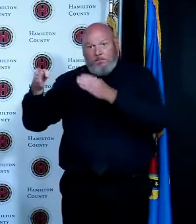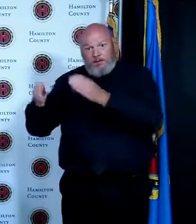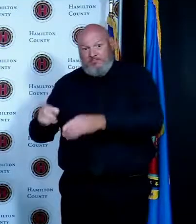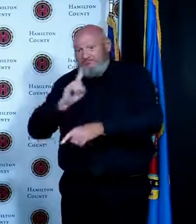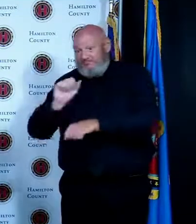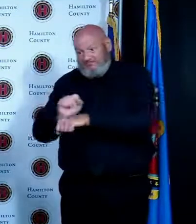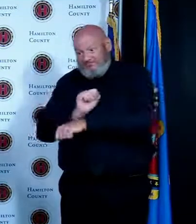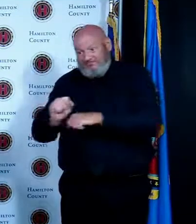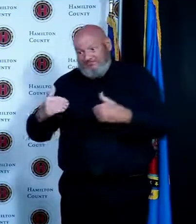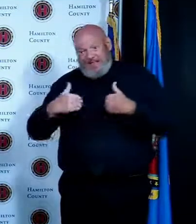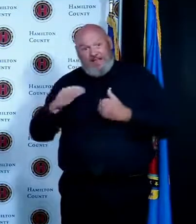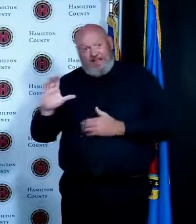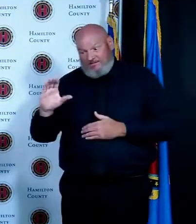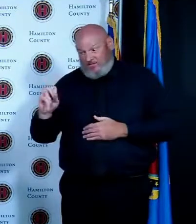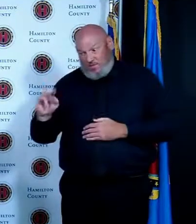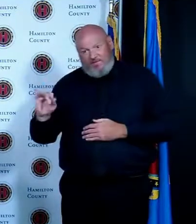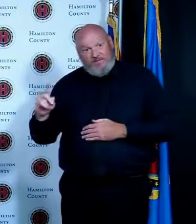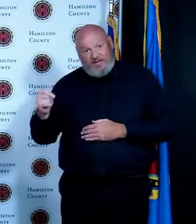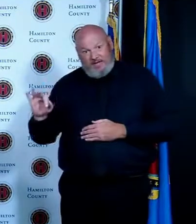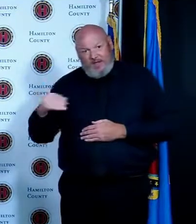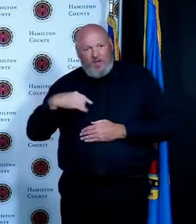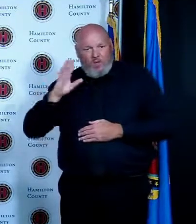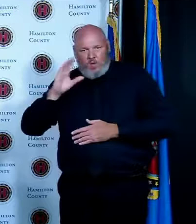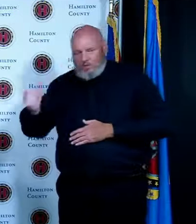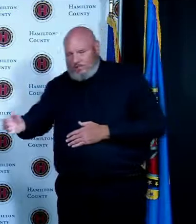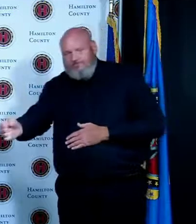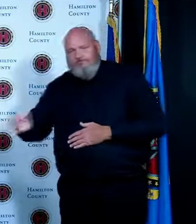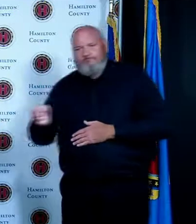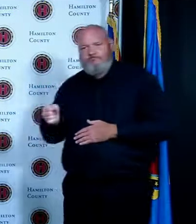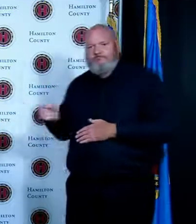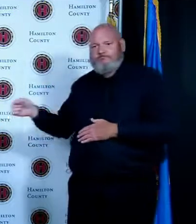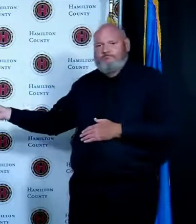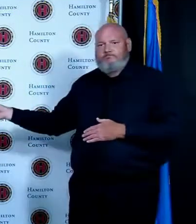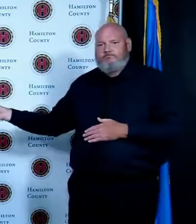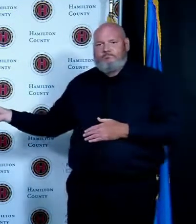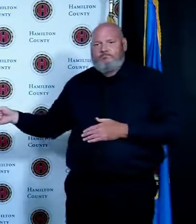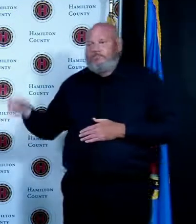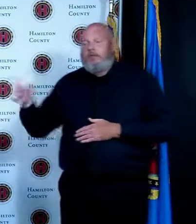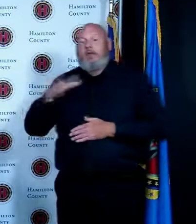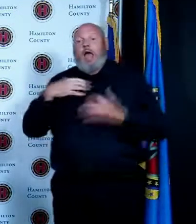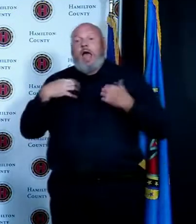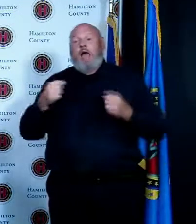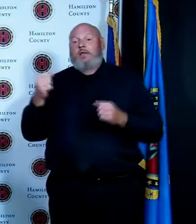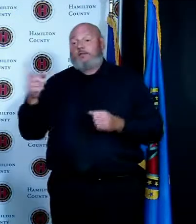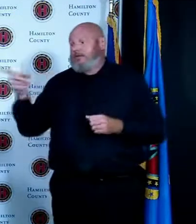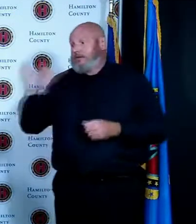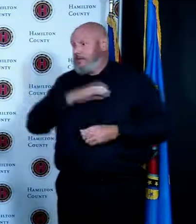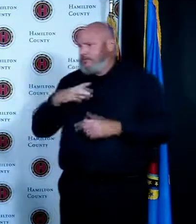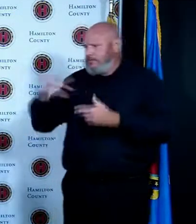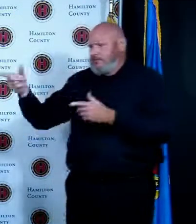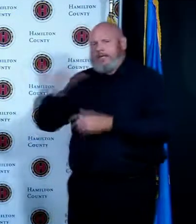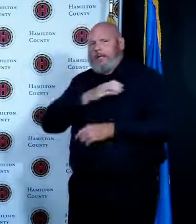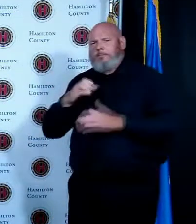yep i know i'm off camera sorry when you talk about the testing sites can you